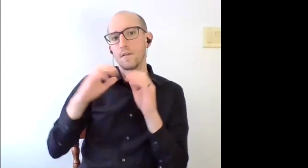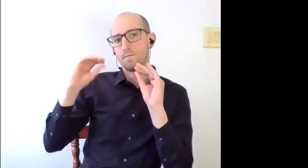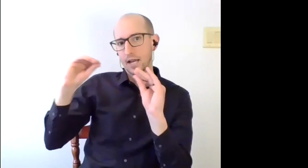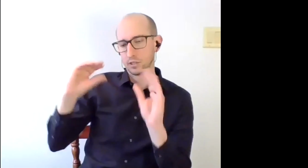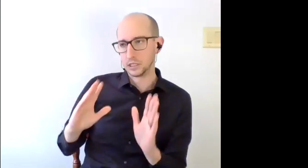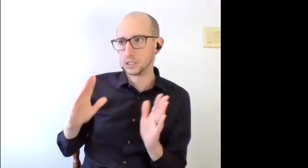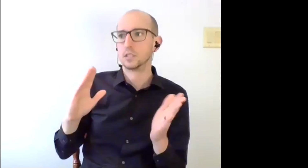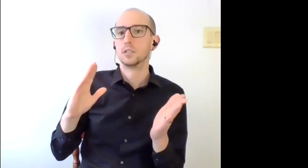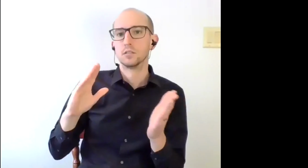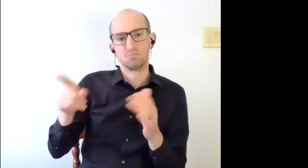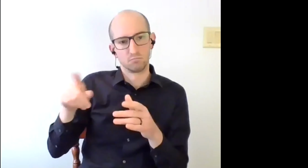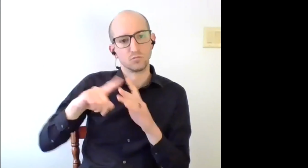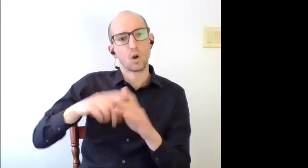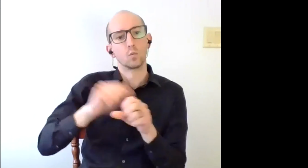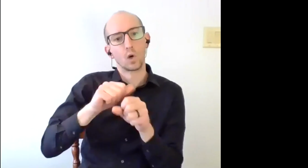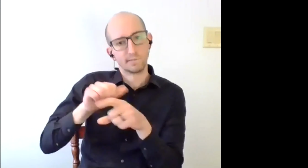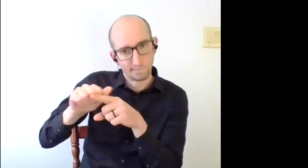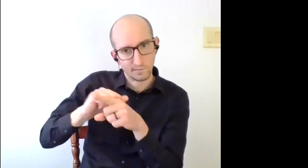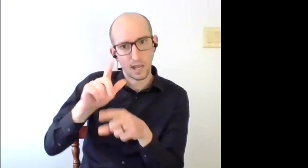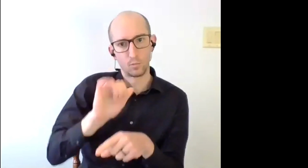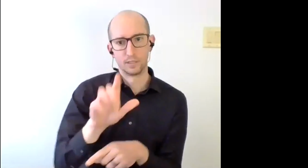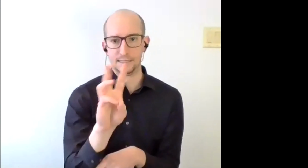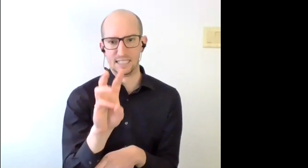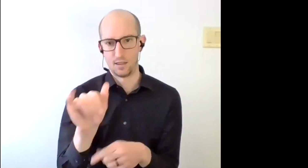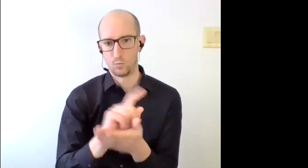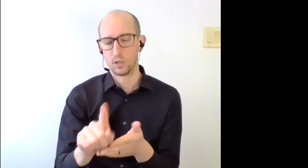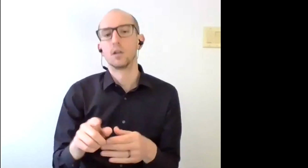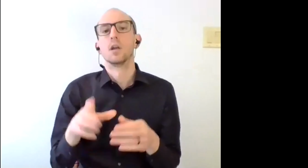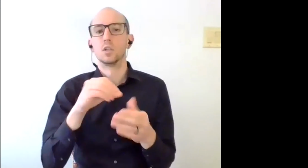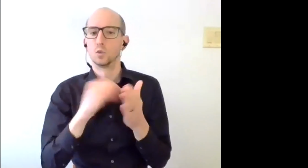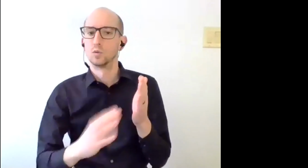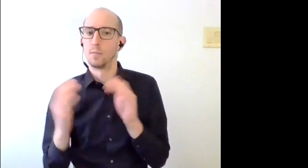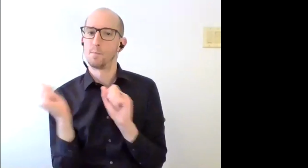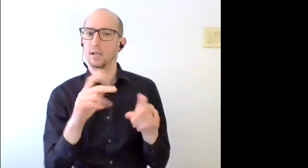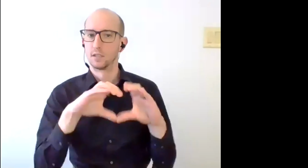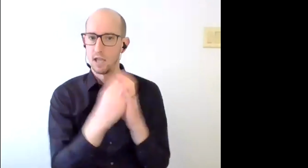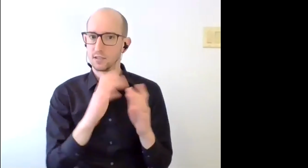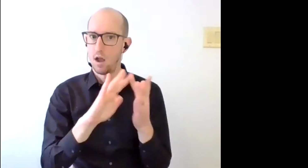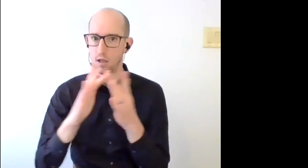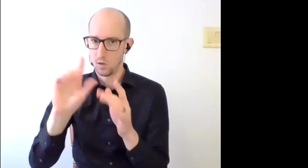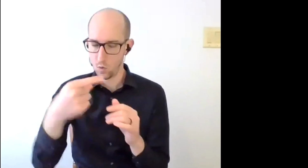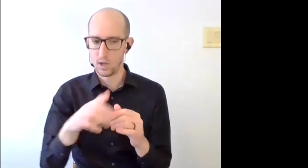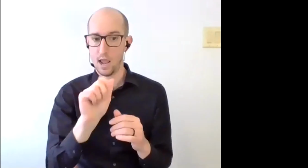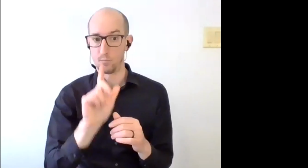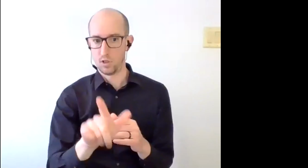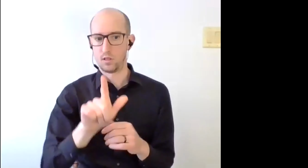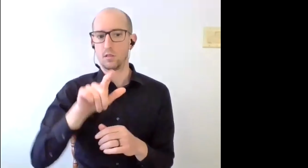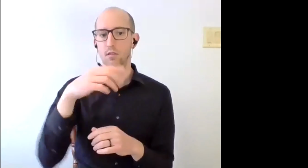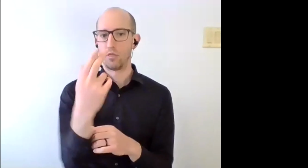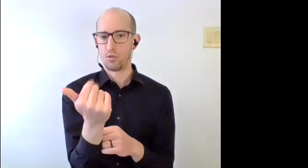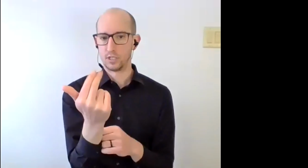the public until April 27. We are doing on-line instruction beginning with faculty working the week of April 6 and